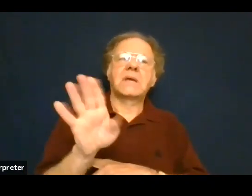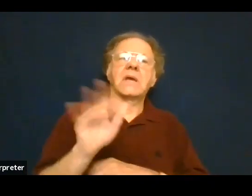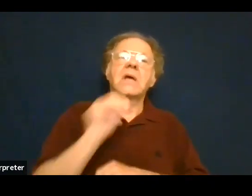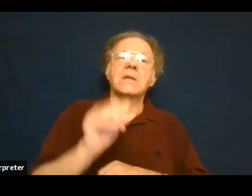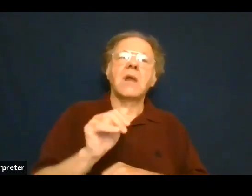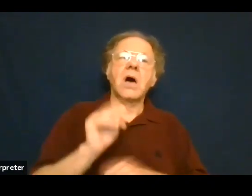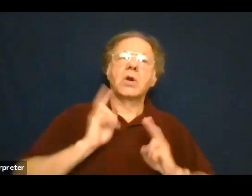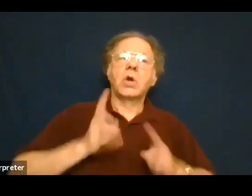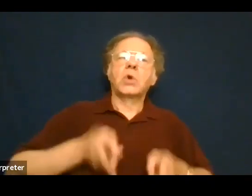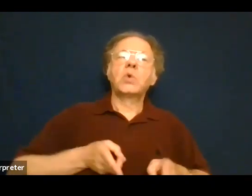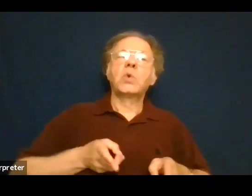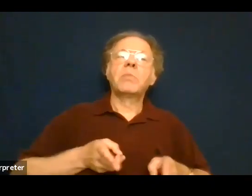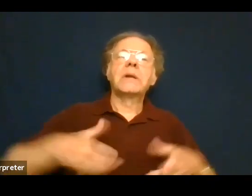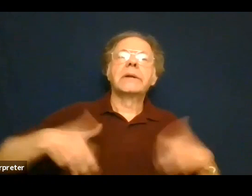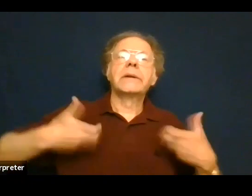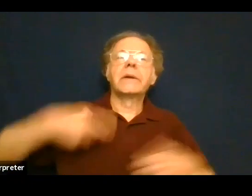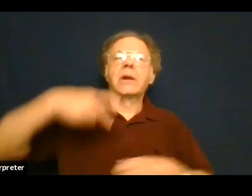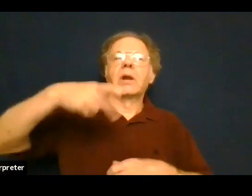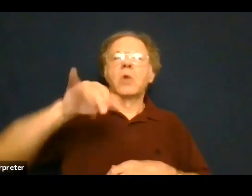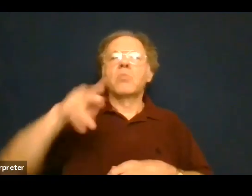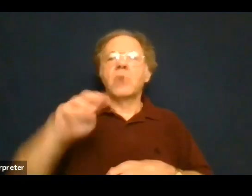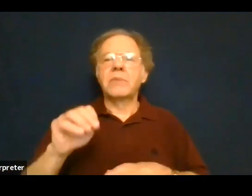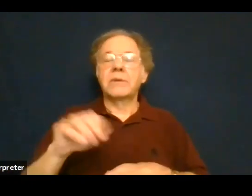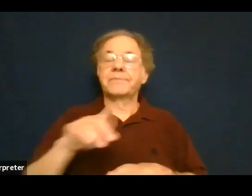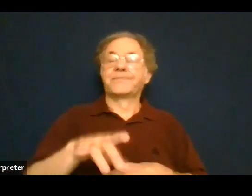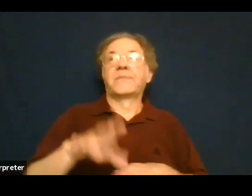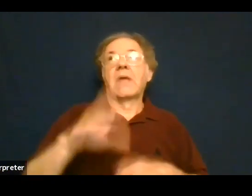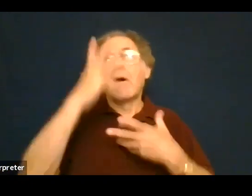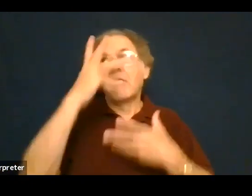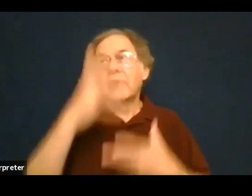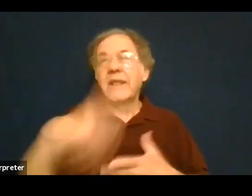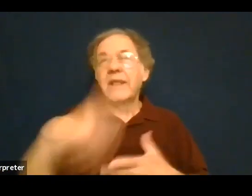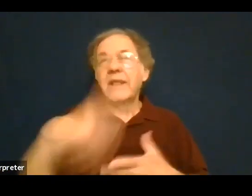And, now, non-human primates, unfortunately, they take a long time to create.